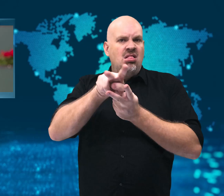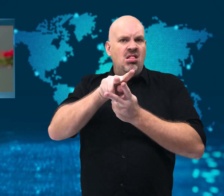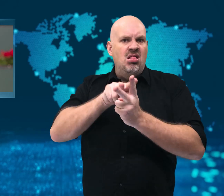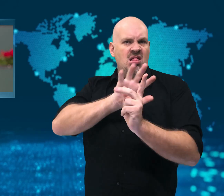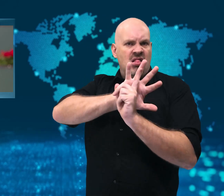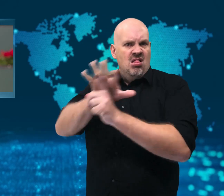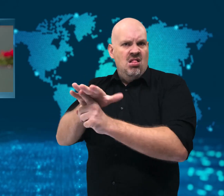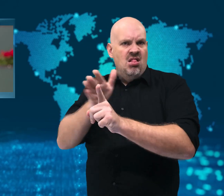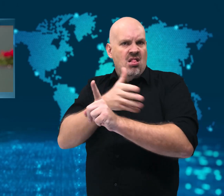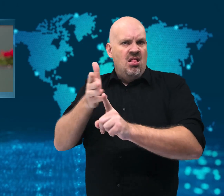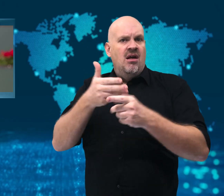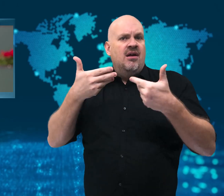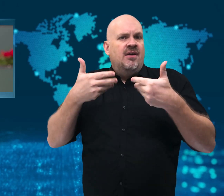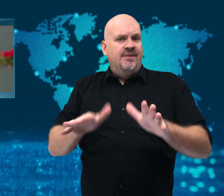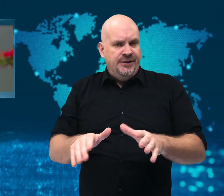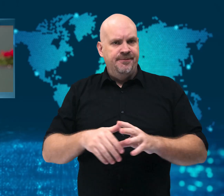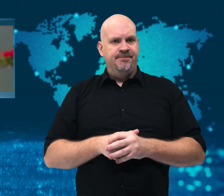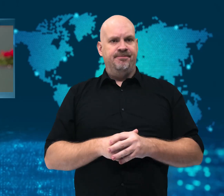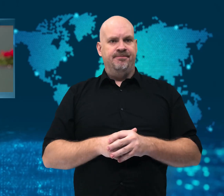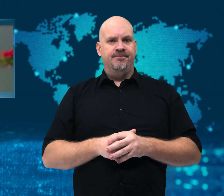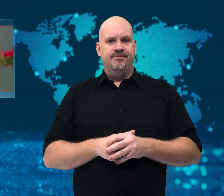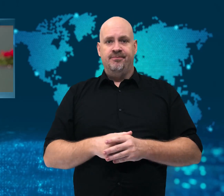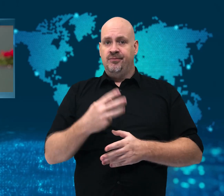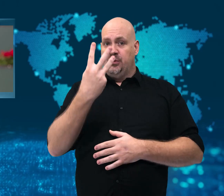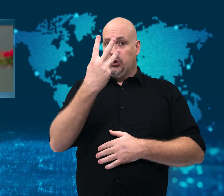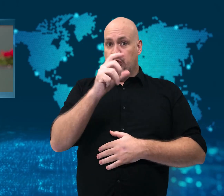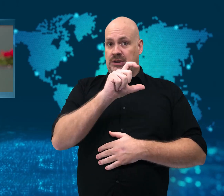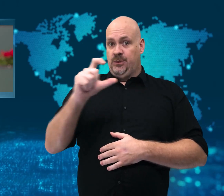About three weeks ago,